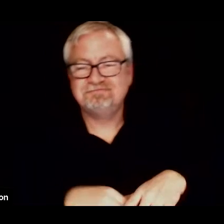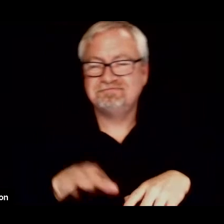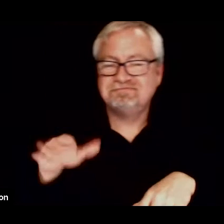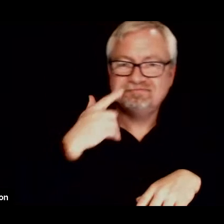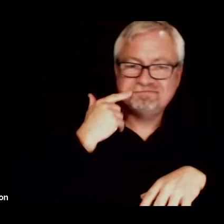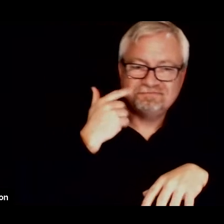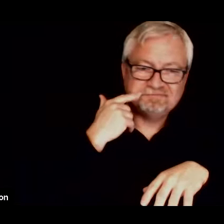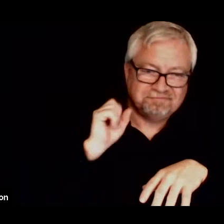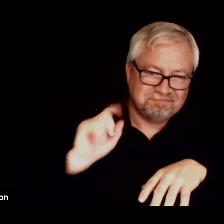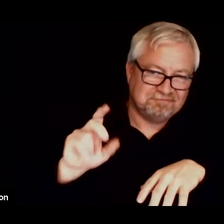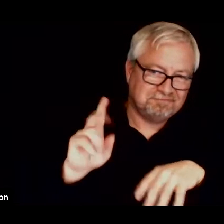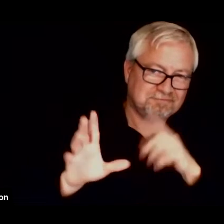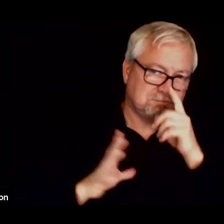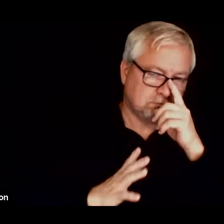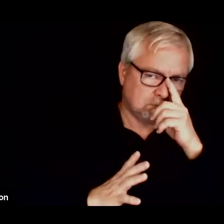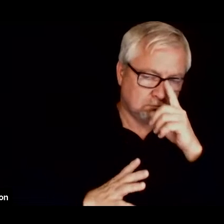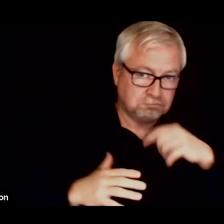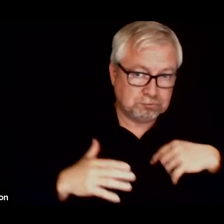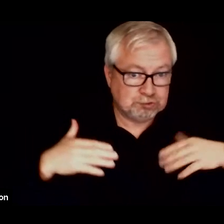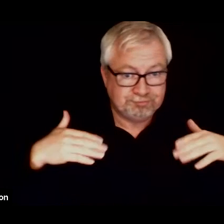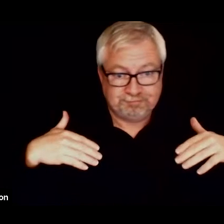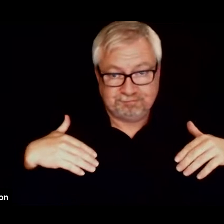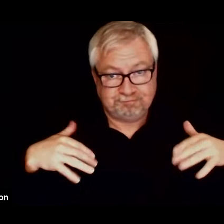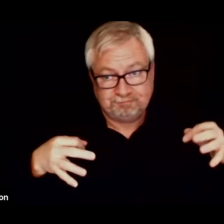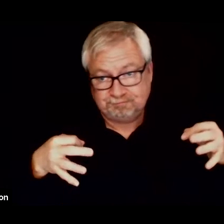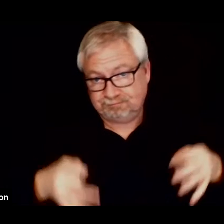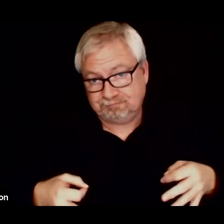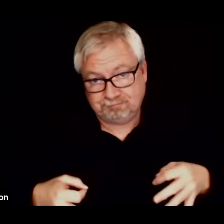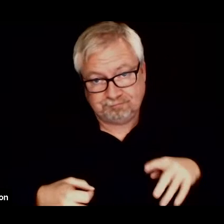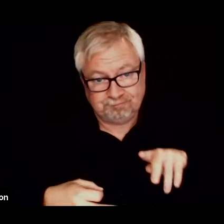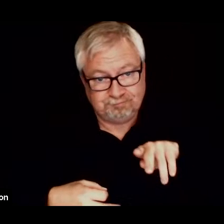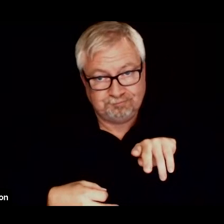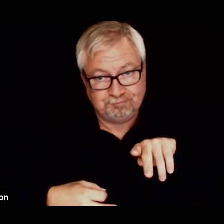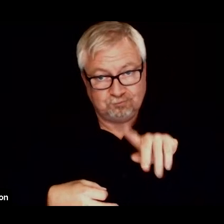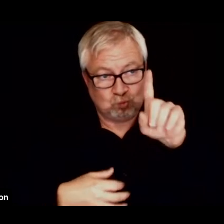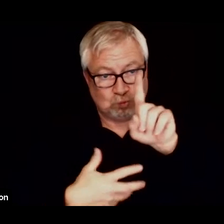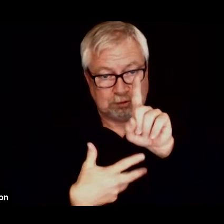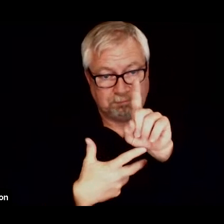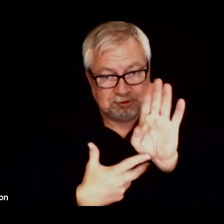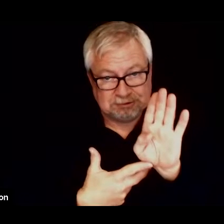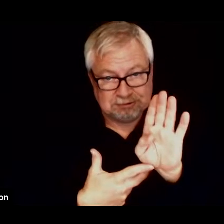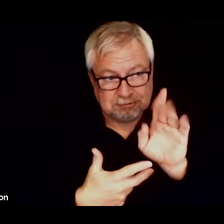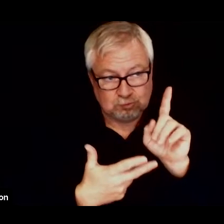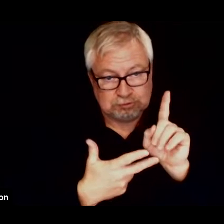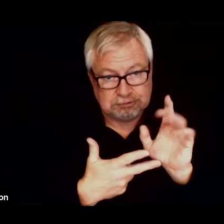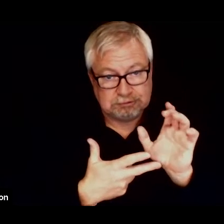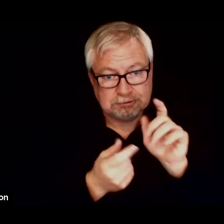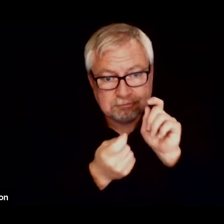determination for phase one b and one c although you know as we've indicated um you know there